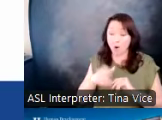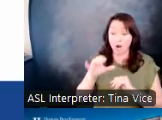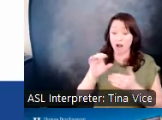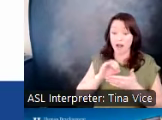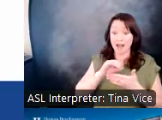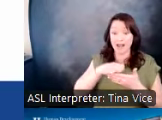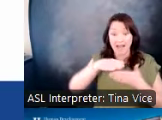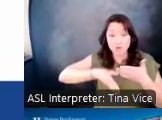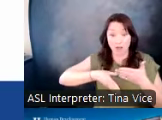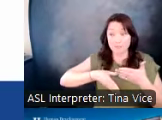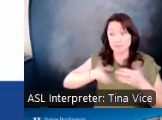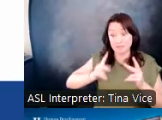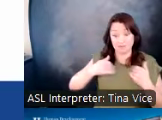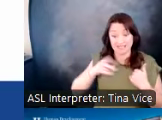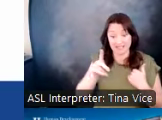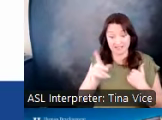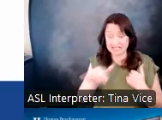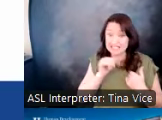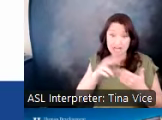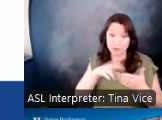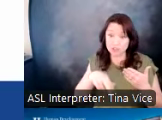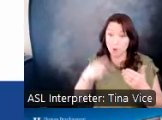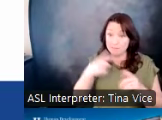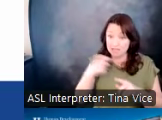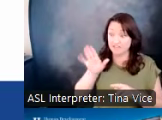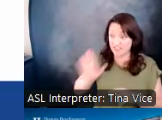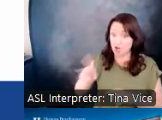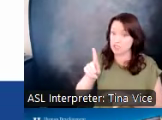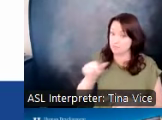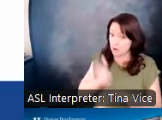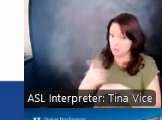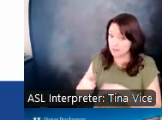disability is not as a result because of that disability experience or diagnosis.